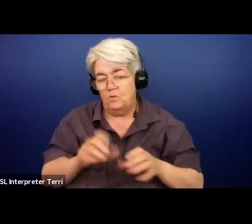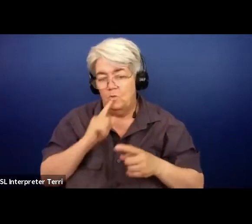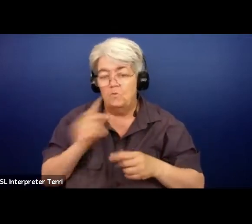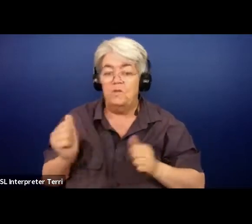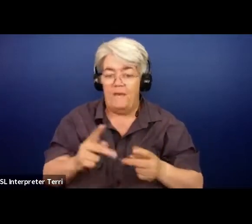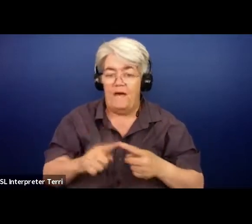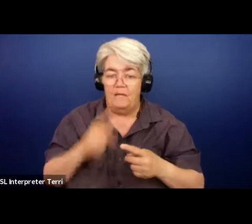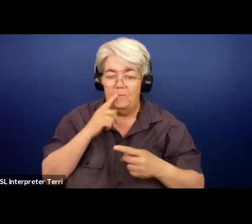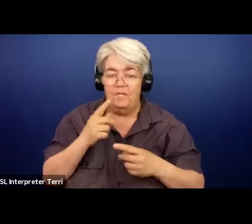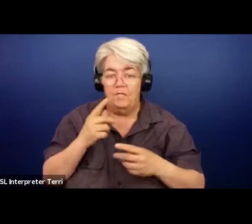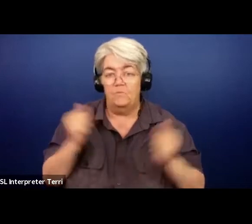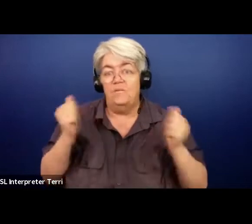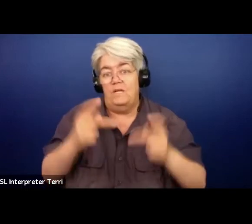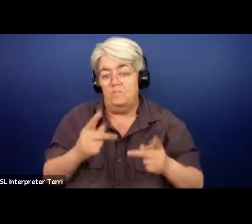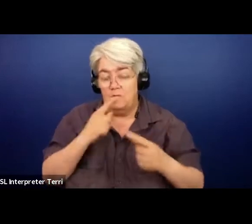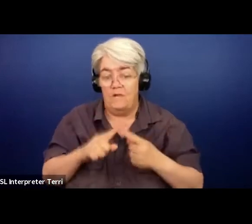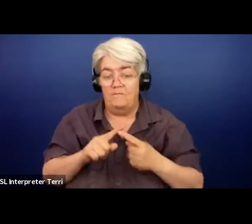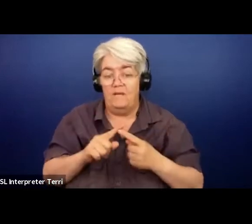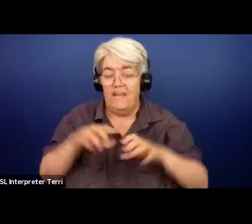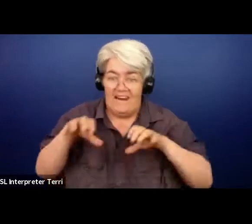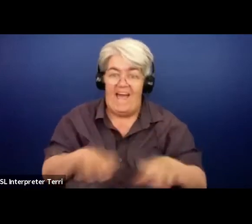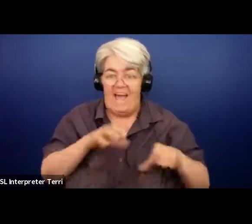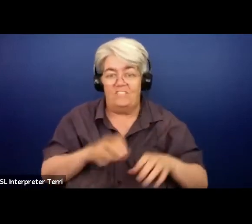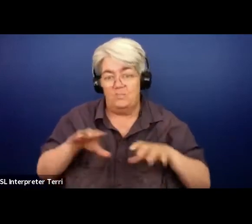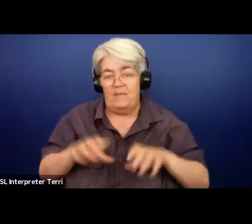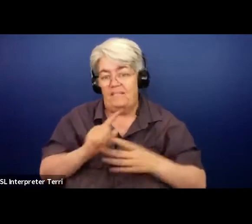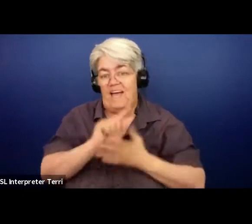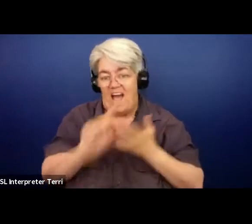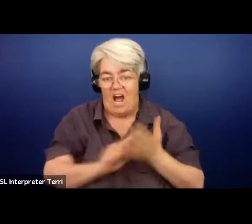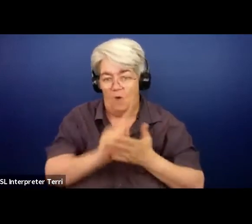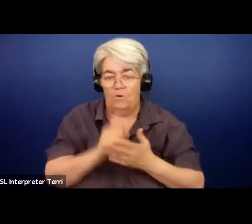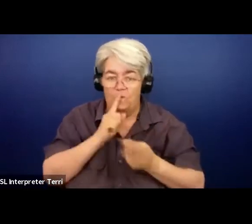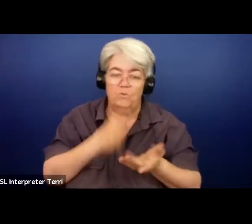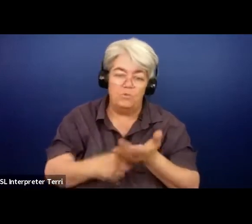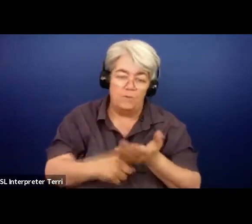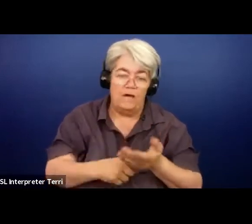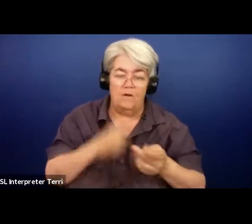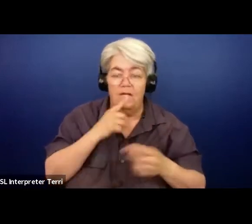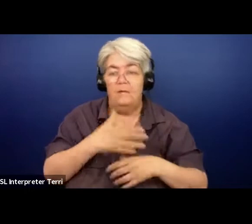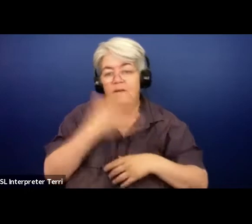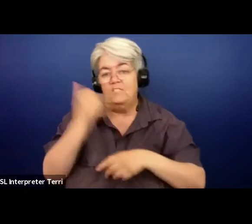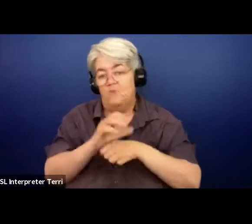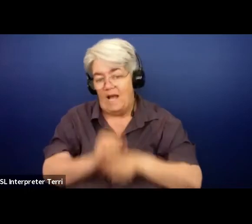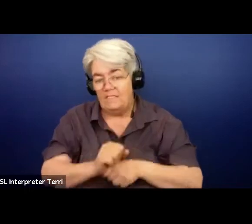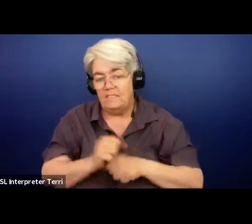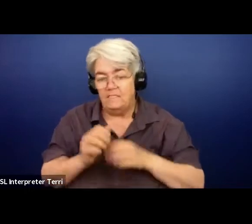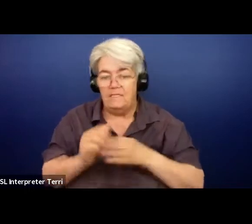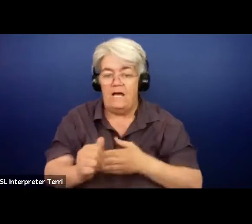and be reenergized. We have an action-packed last hour to talk about the best practice guide and hear from another